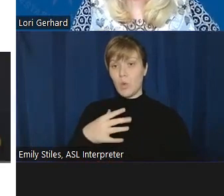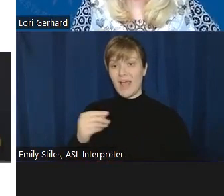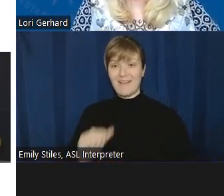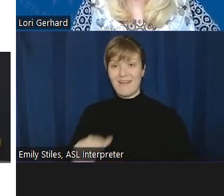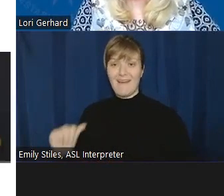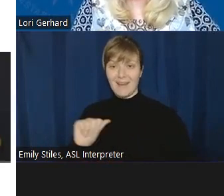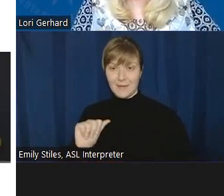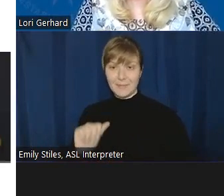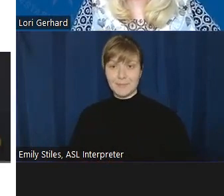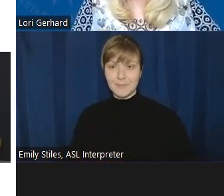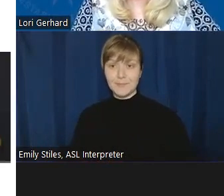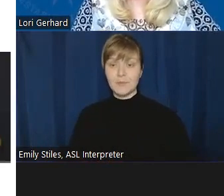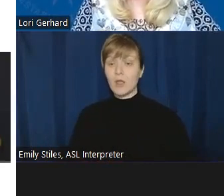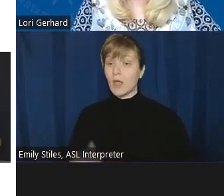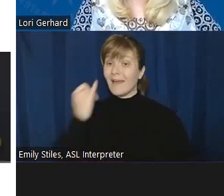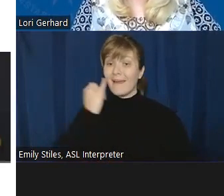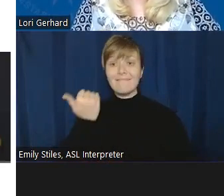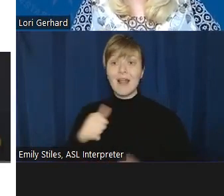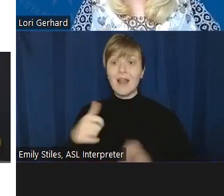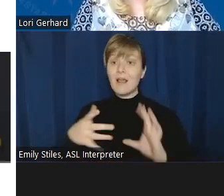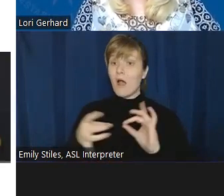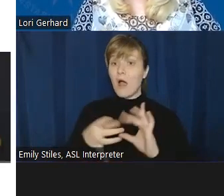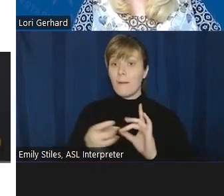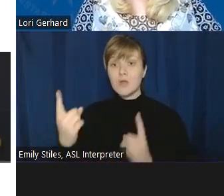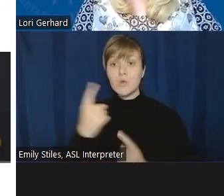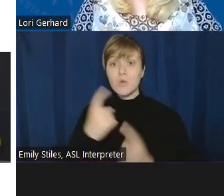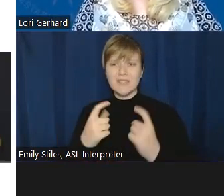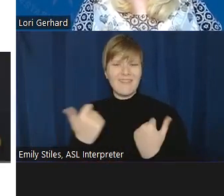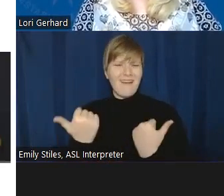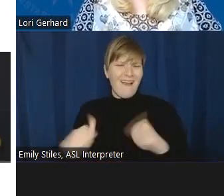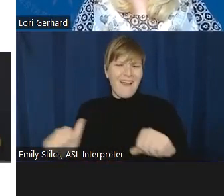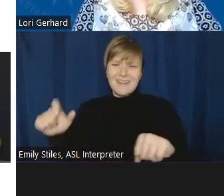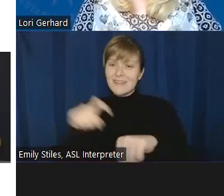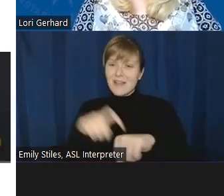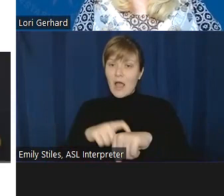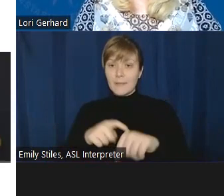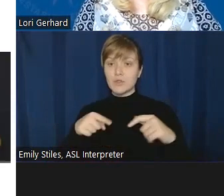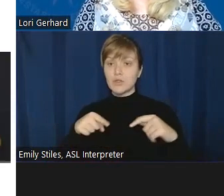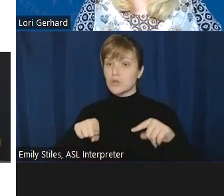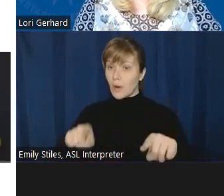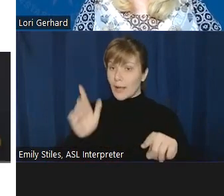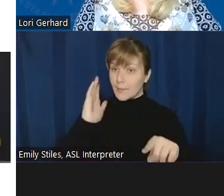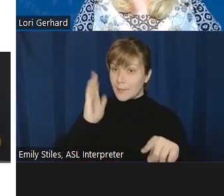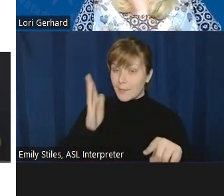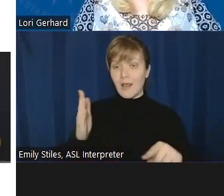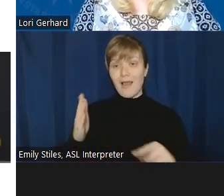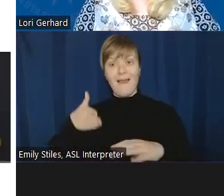If you have comments or questions at any time during or after the webinar, you can email us